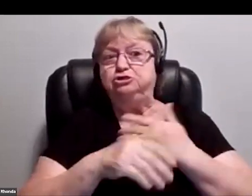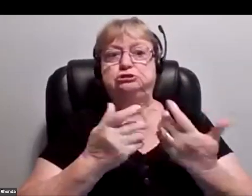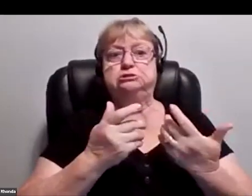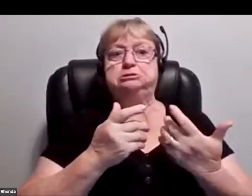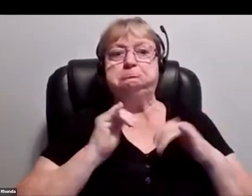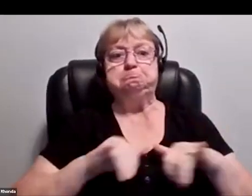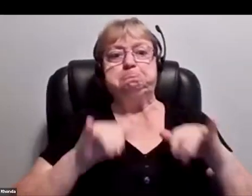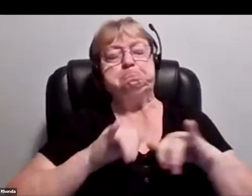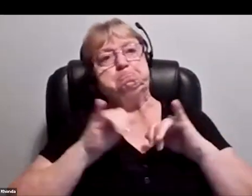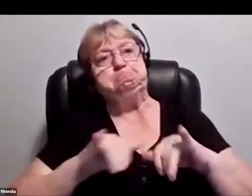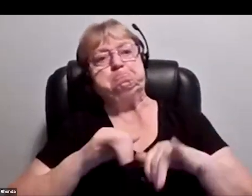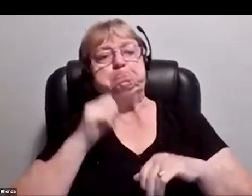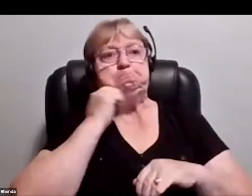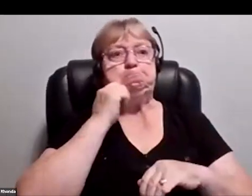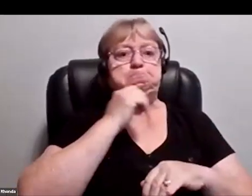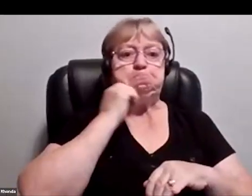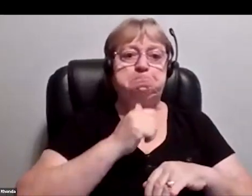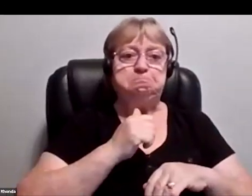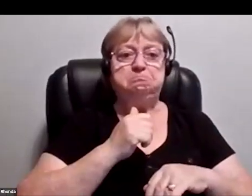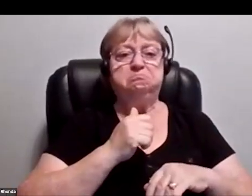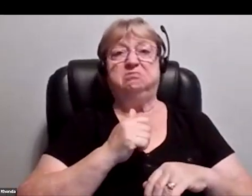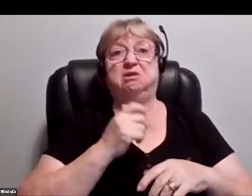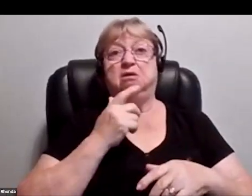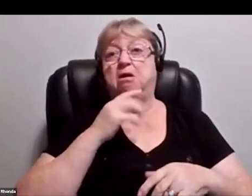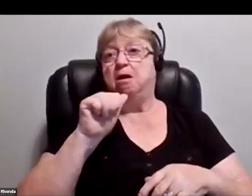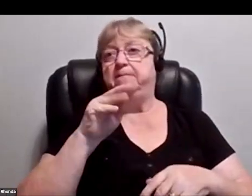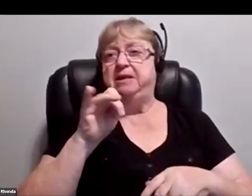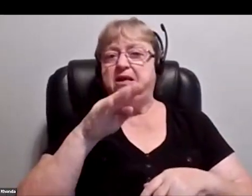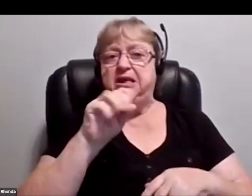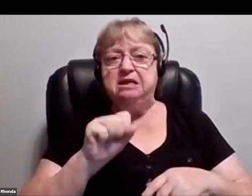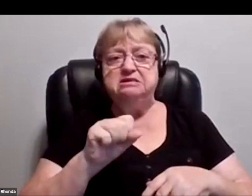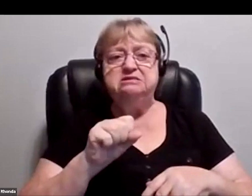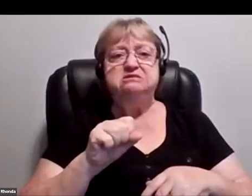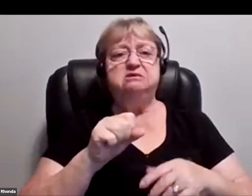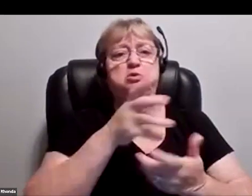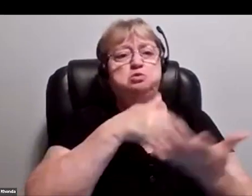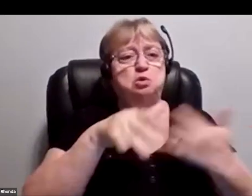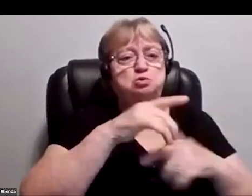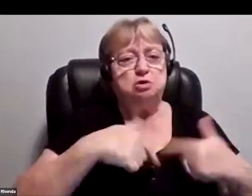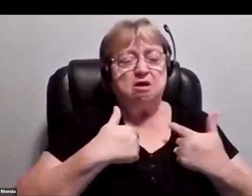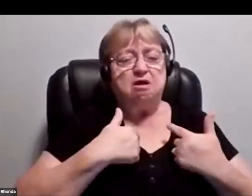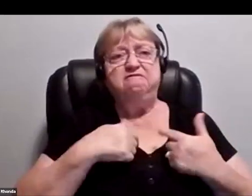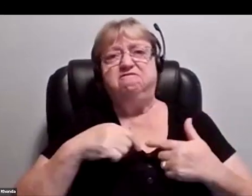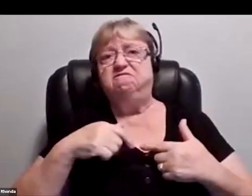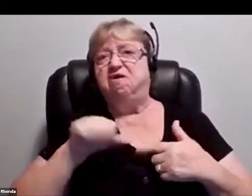and other activities that people partake in, and then challenges and how to prepare for emergencies down here.